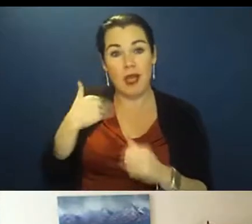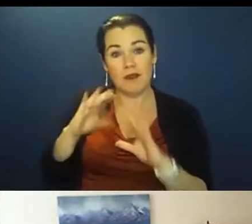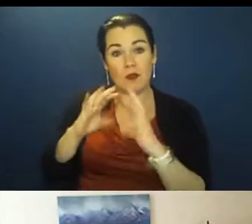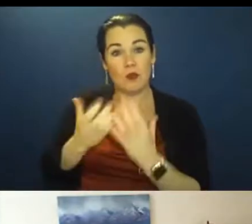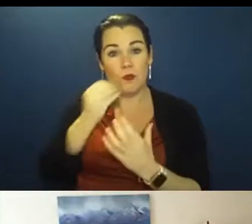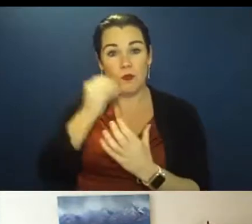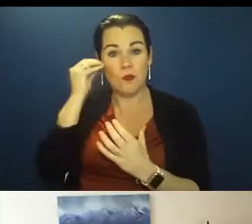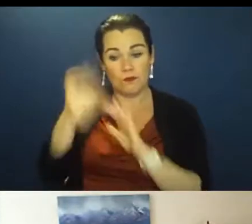I didn't know if Andrew's question was specifically how they're being handled now during COVID data collection?